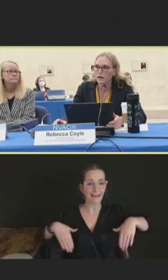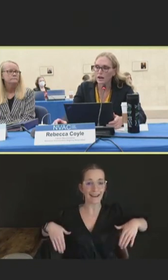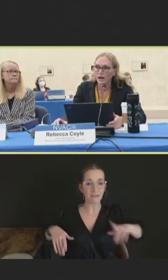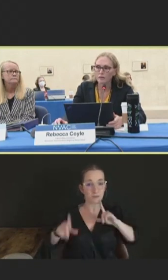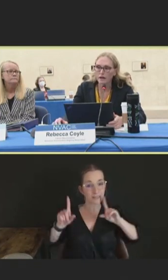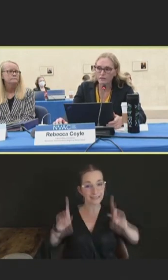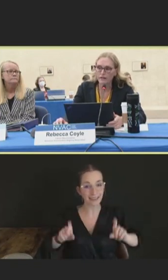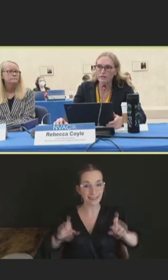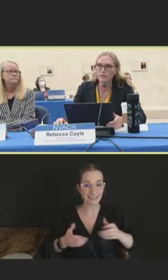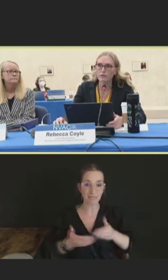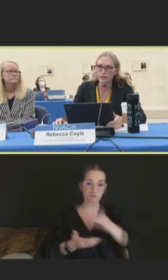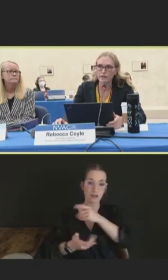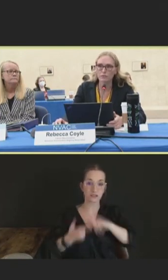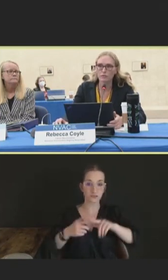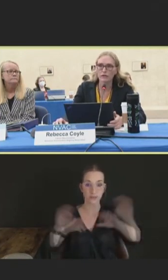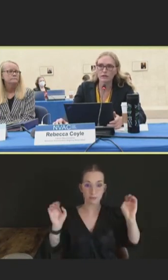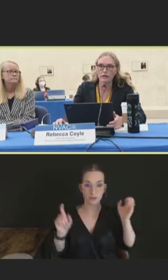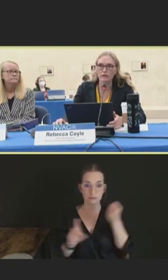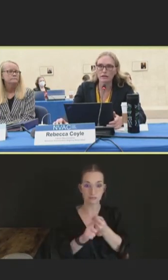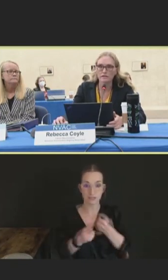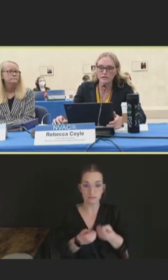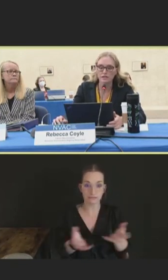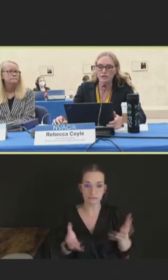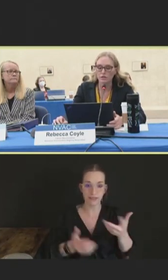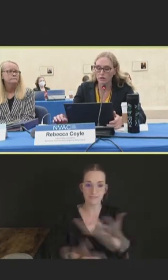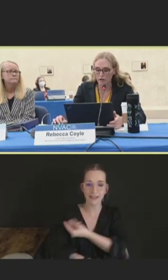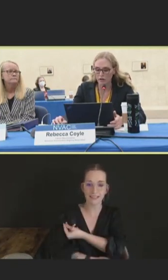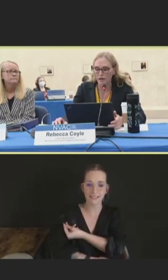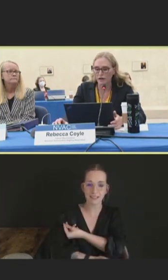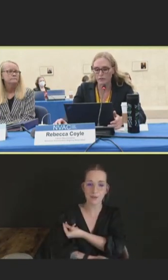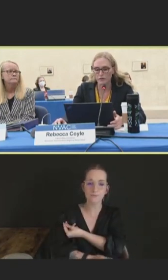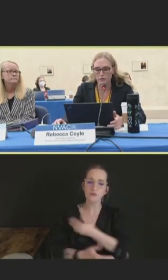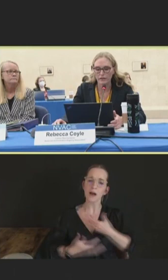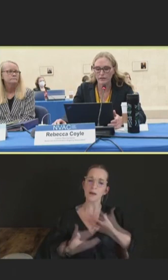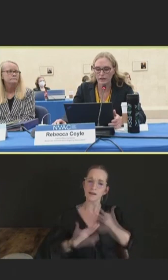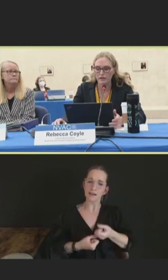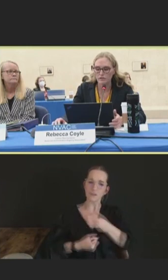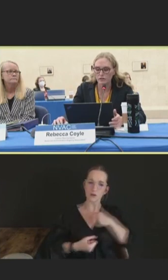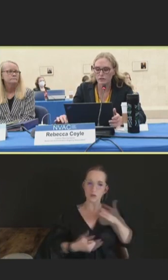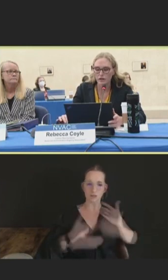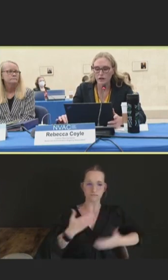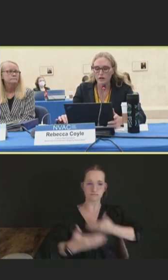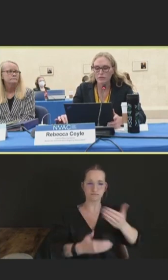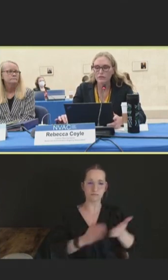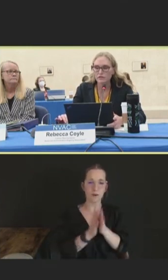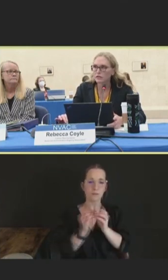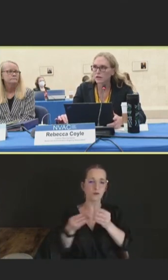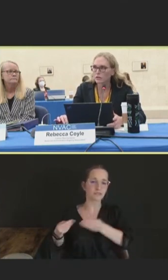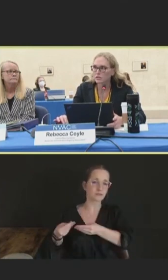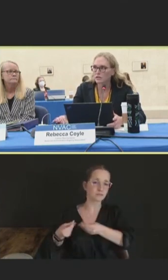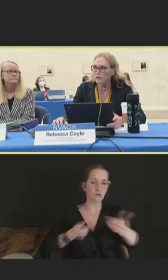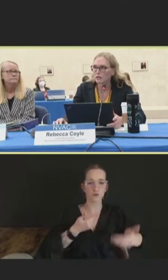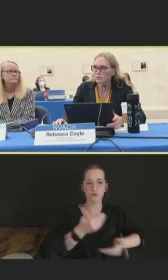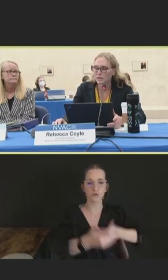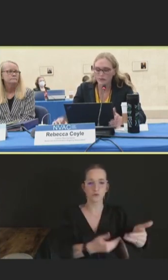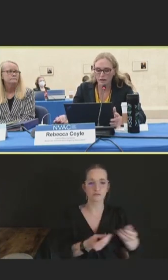I'm confident that we're going into a point where things continue to work in a way that they need to. But there's still a lot of work to be done in the meantime.